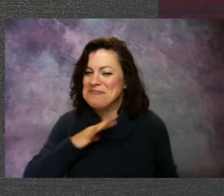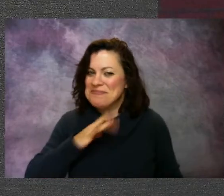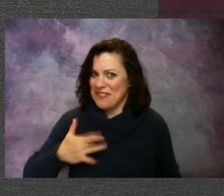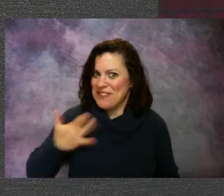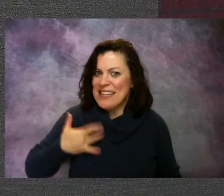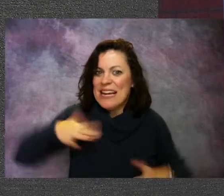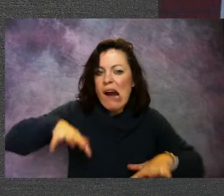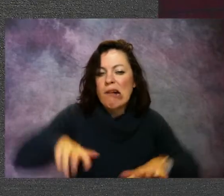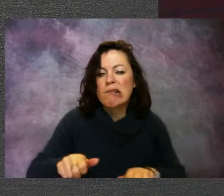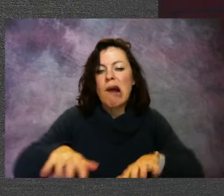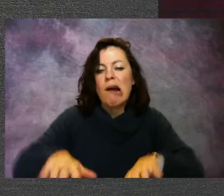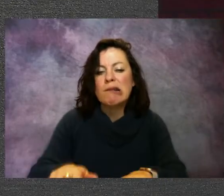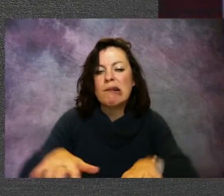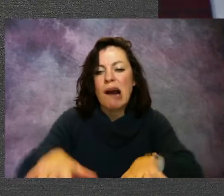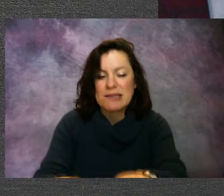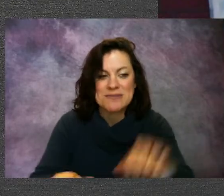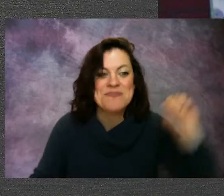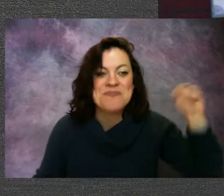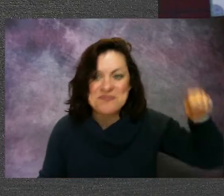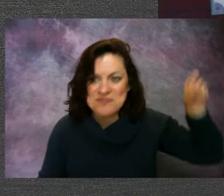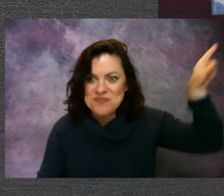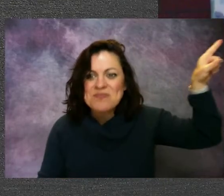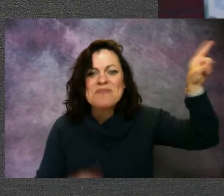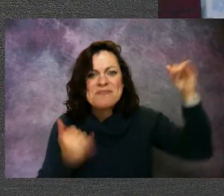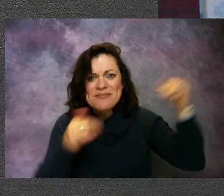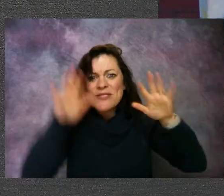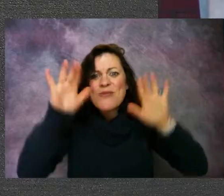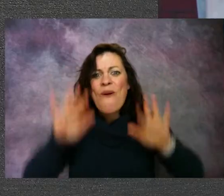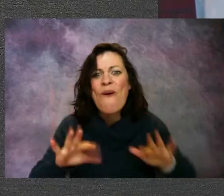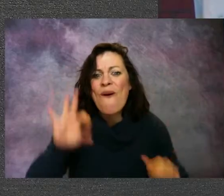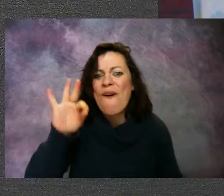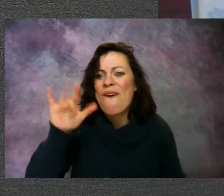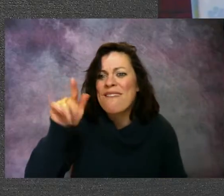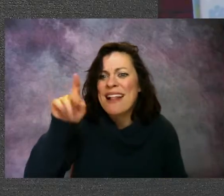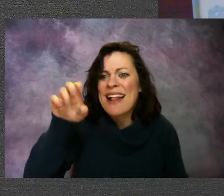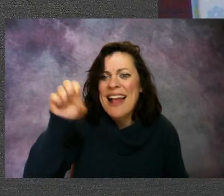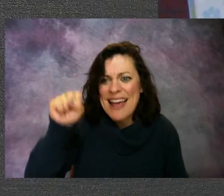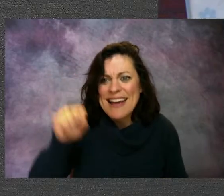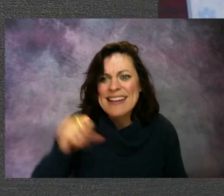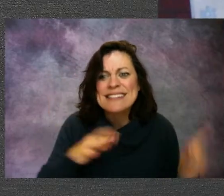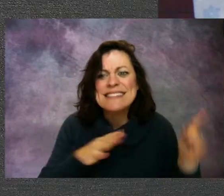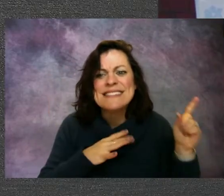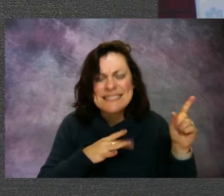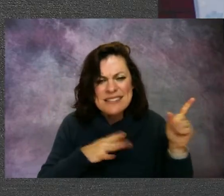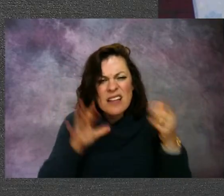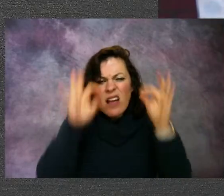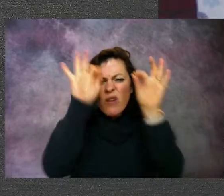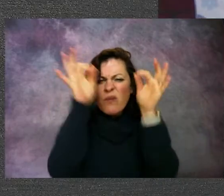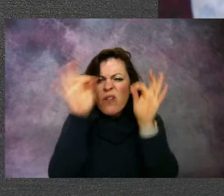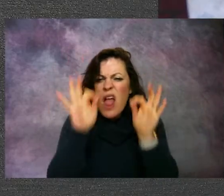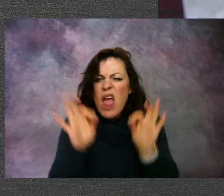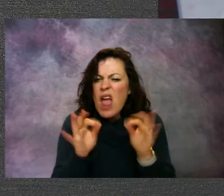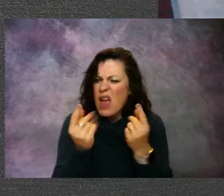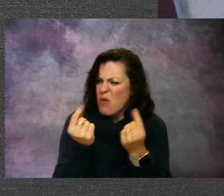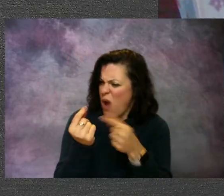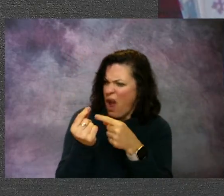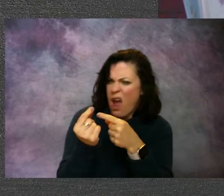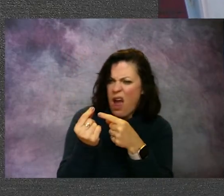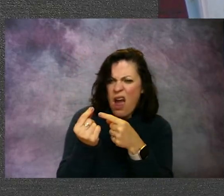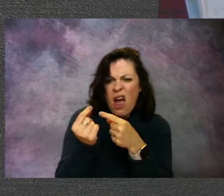What are snowflakes? So, when it snows, there are snowflakes. Snowflakes are made of ice.